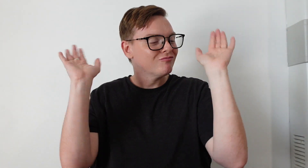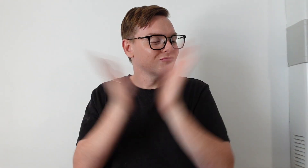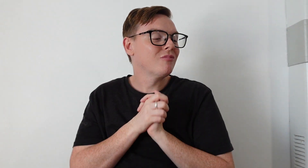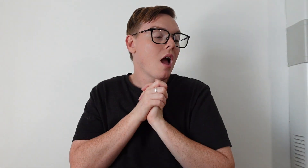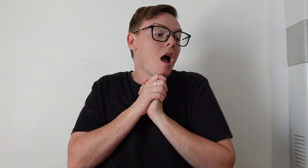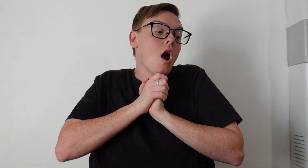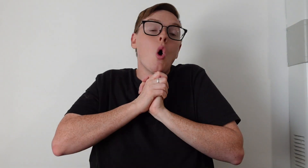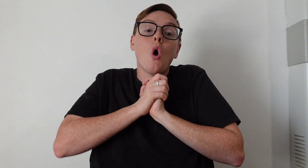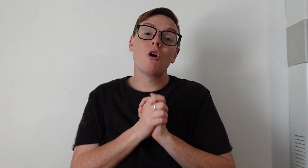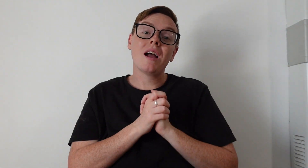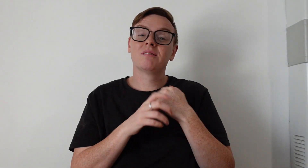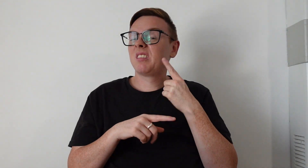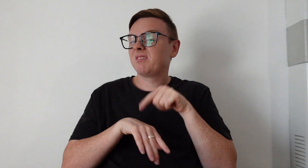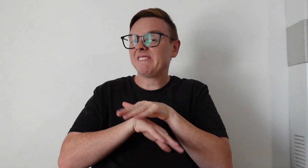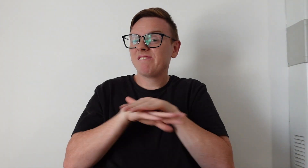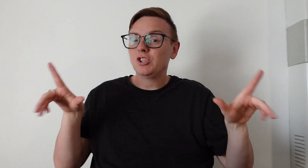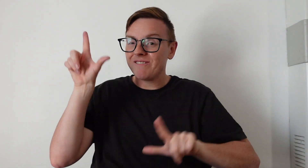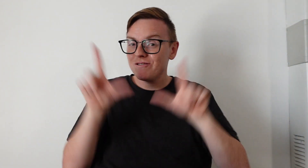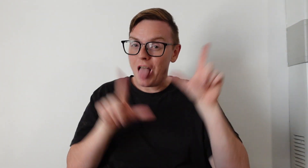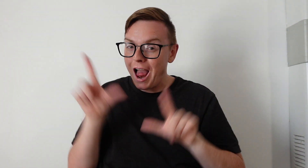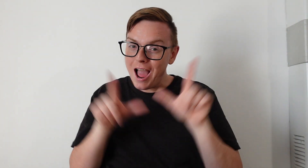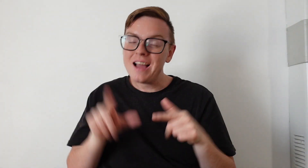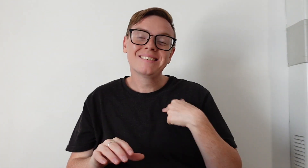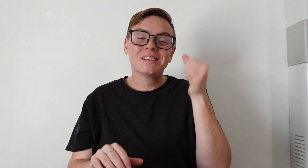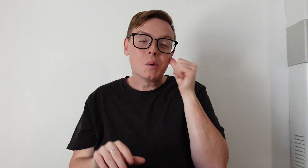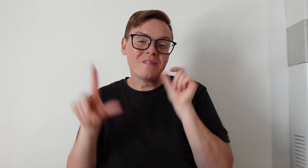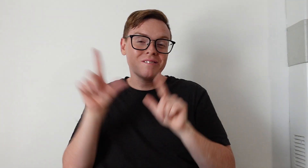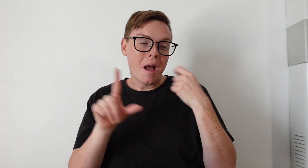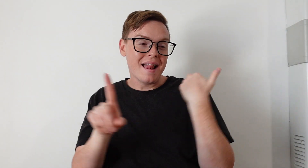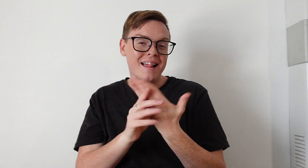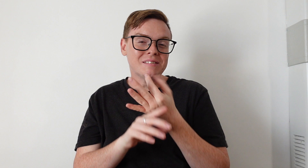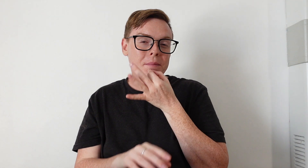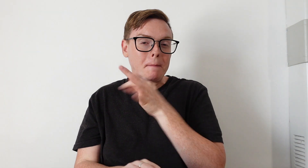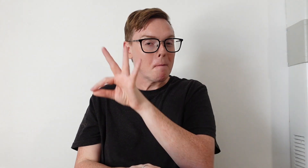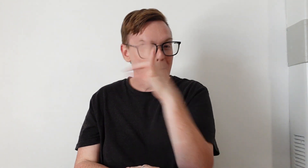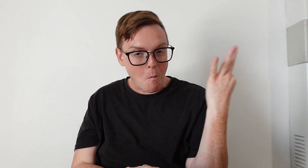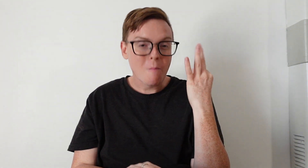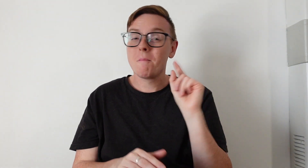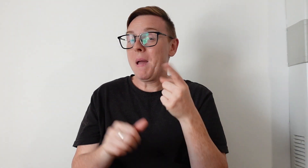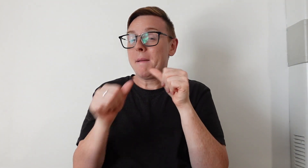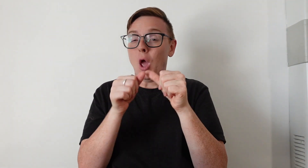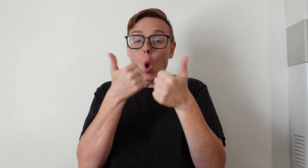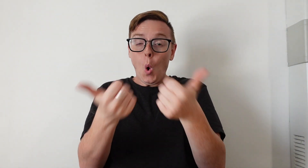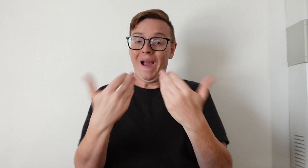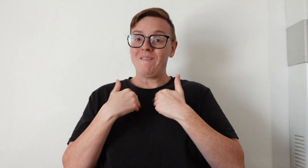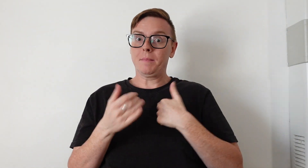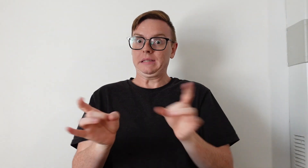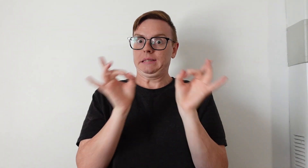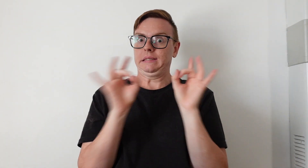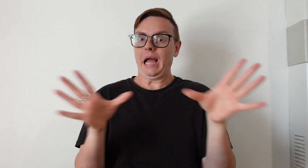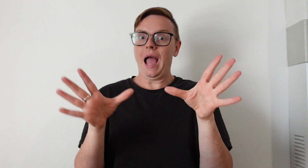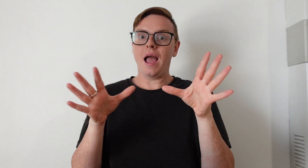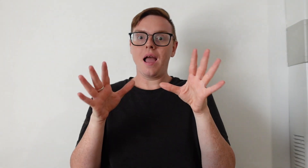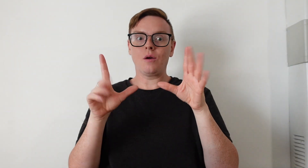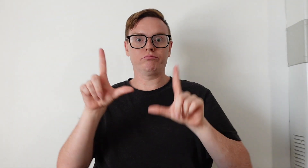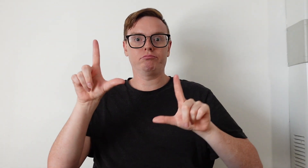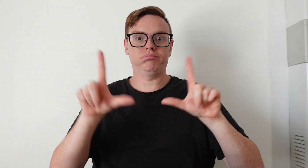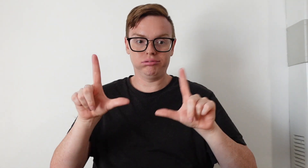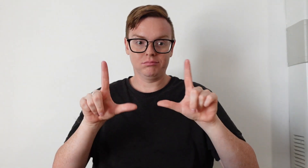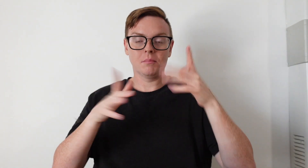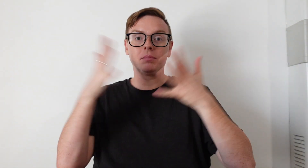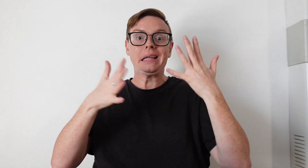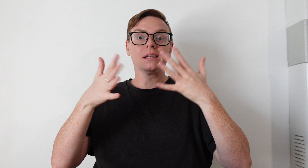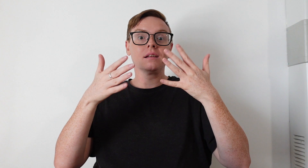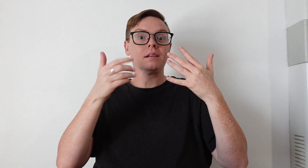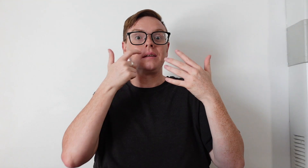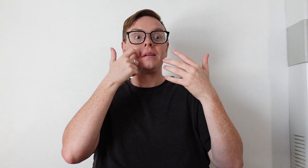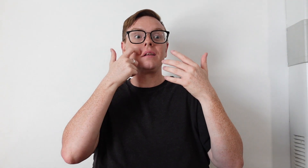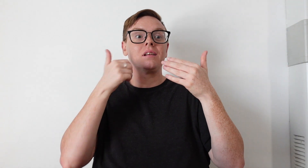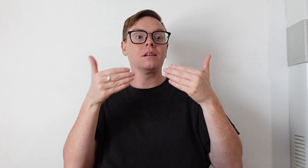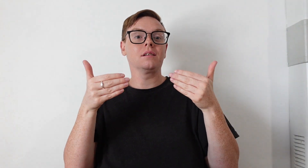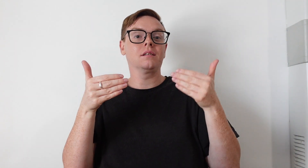I think this end vlog now. I know my vlog can be a bit boring but it's good for me to start vlogging again.